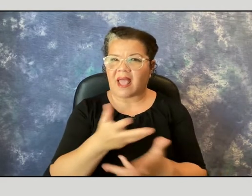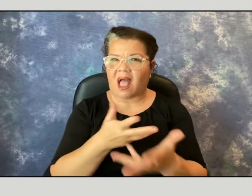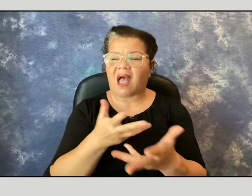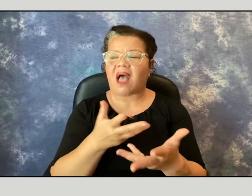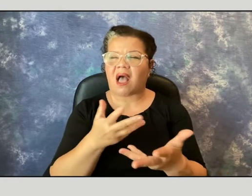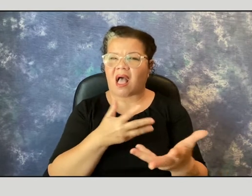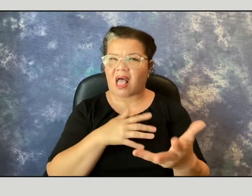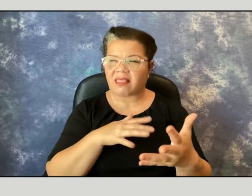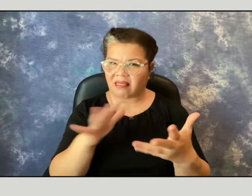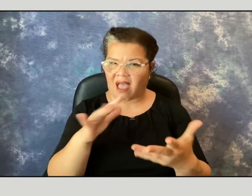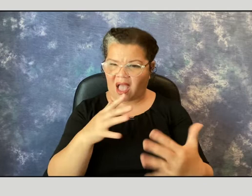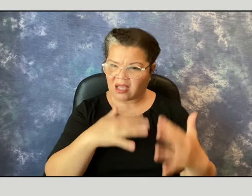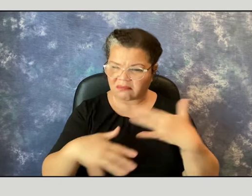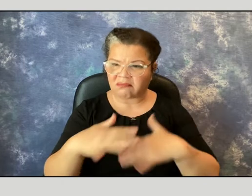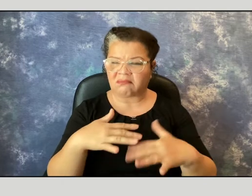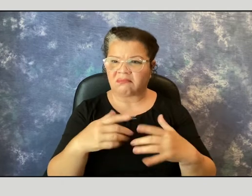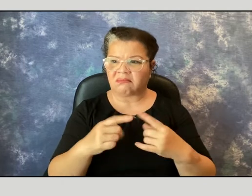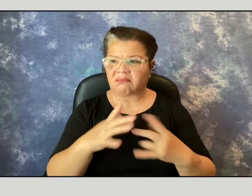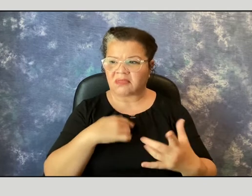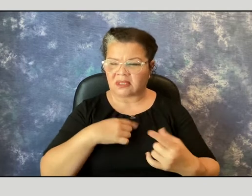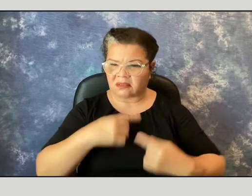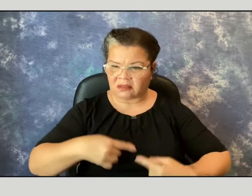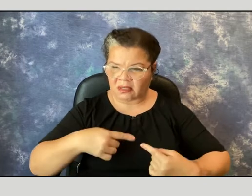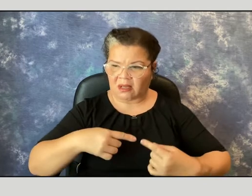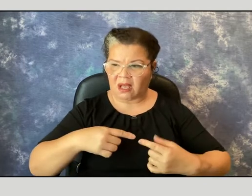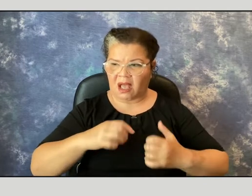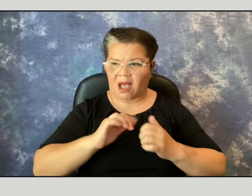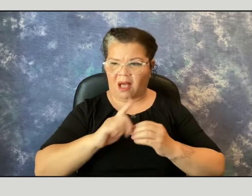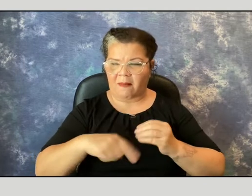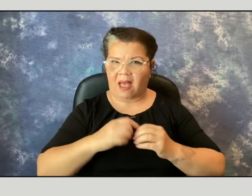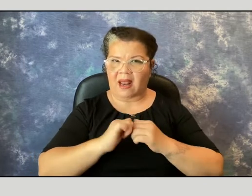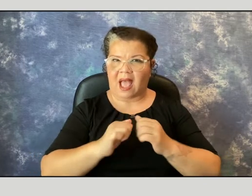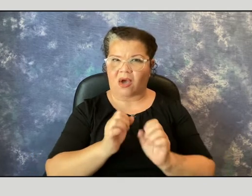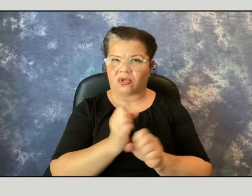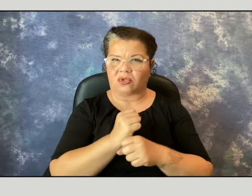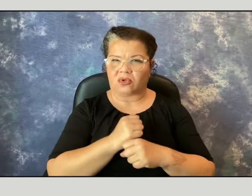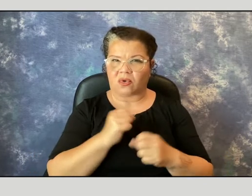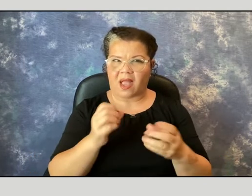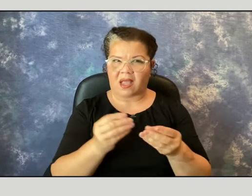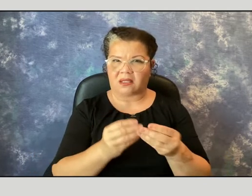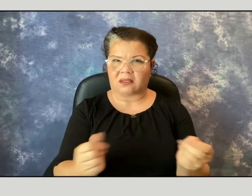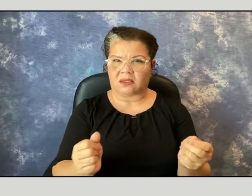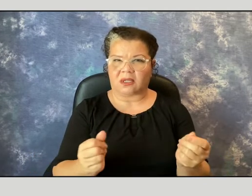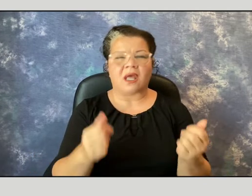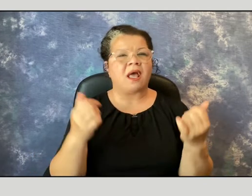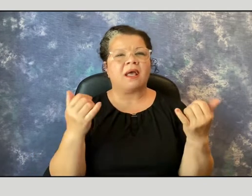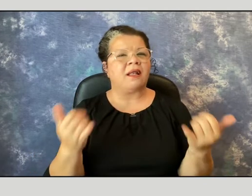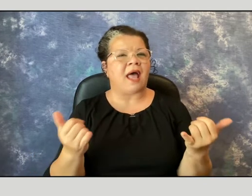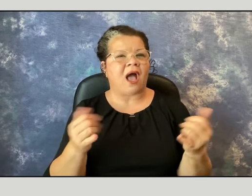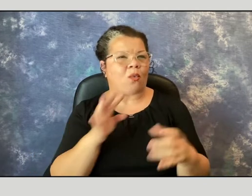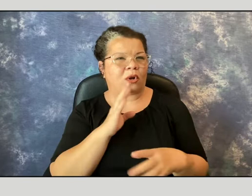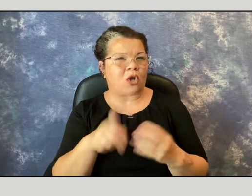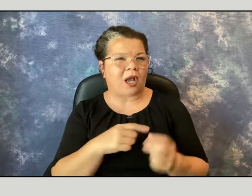around things, but now everything is about a vibe, right? We're all talking about vibes in 2022,